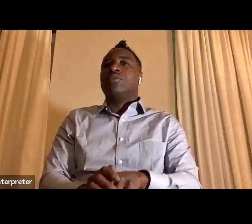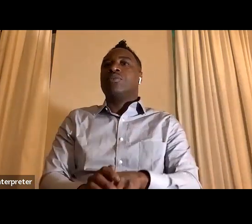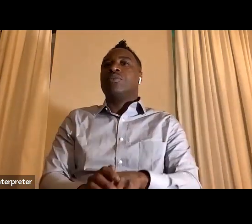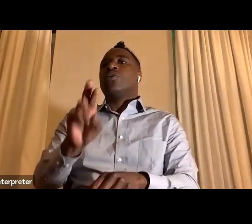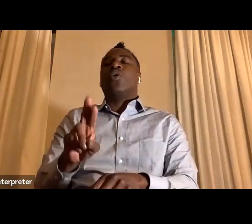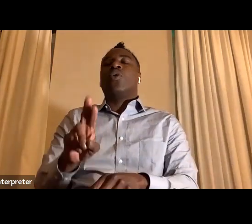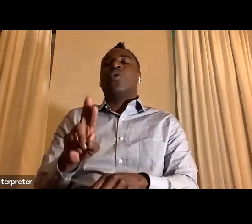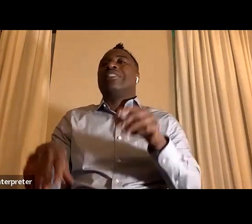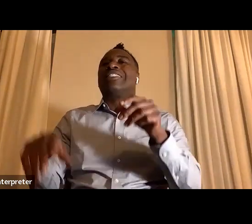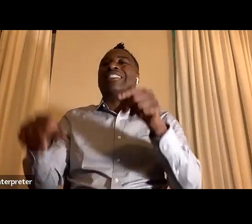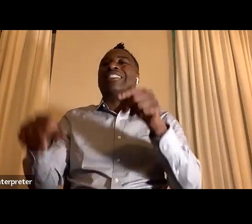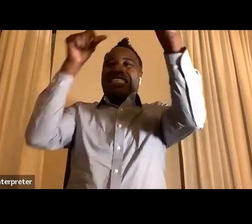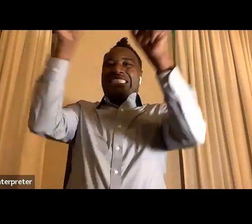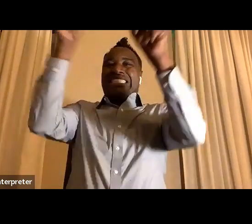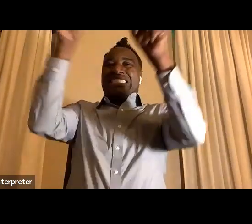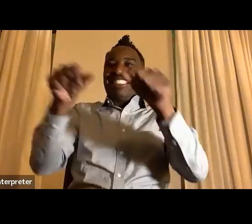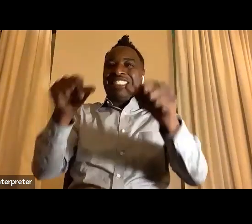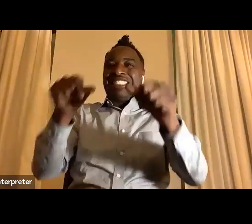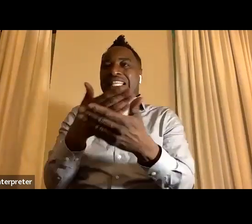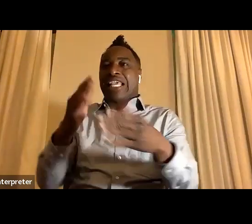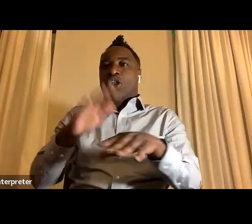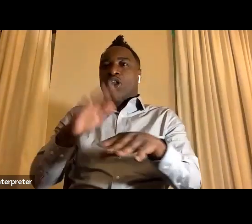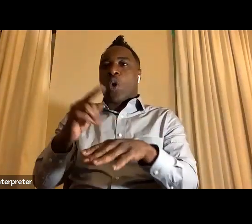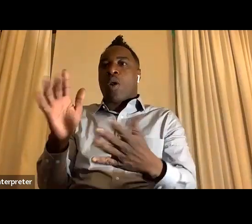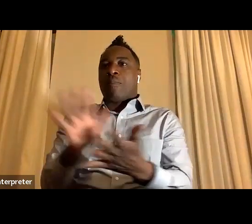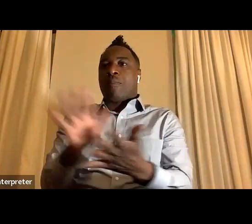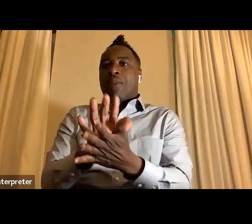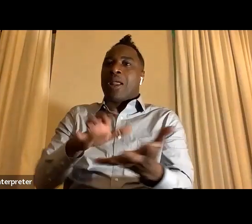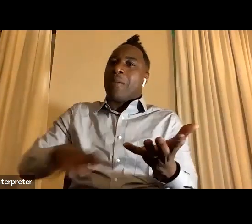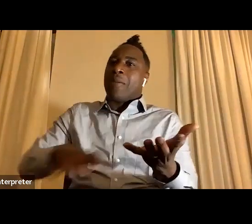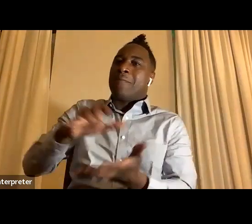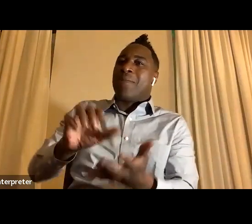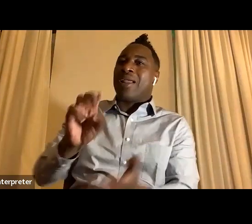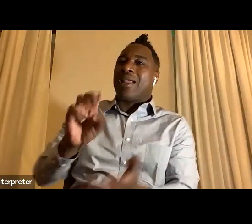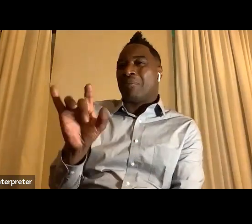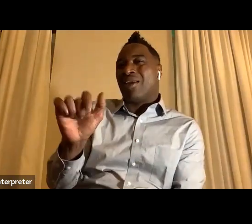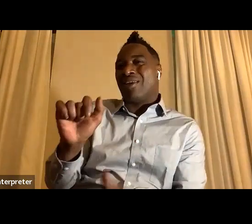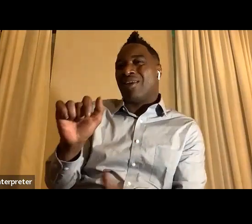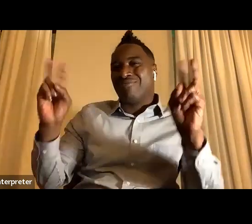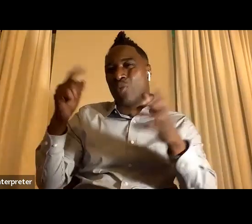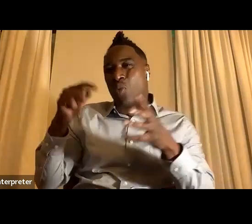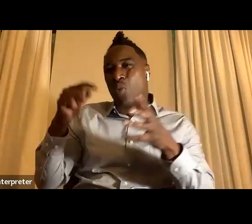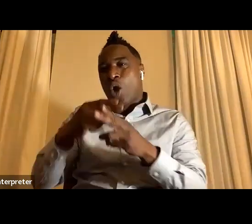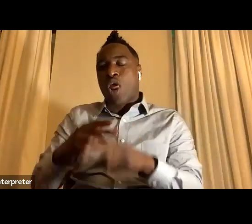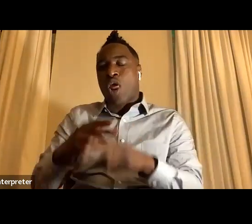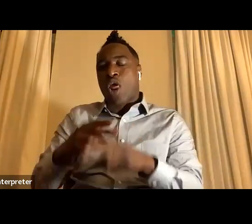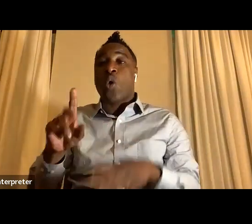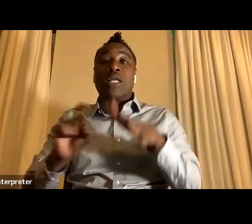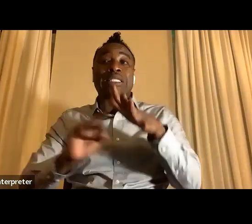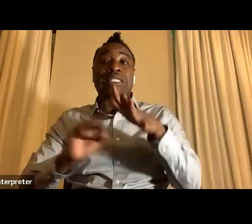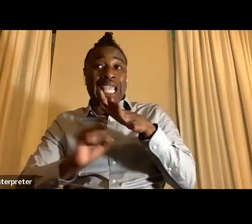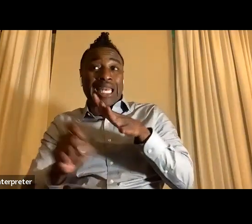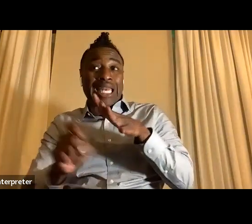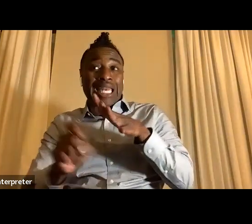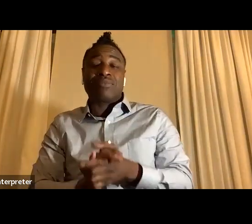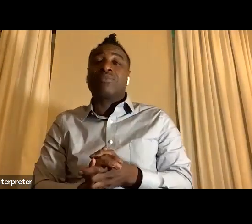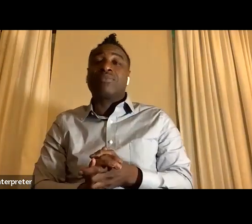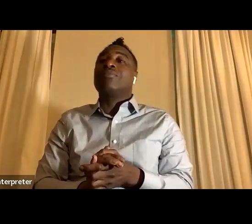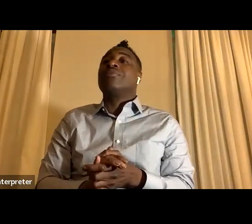So like eye color, mixed media are also scanning, so I just get more digital and I just have a file,